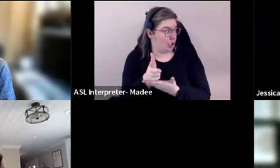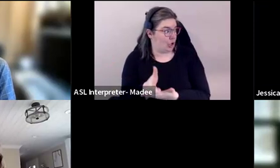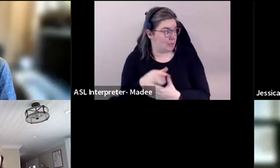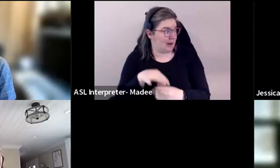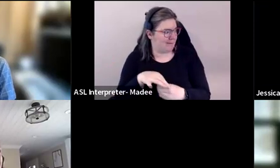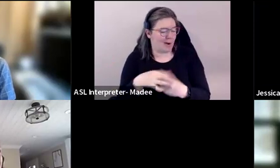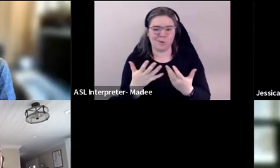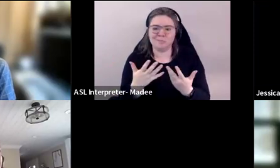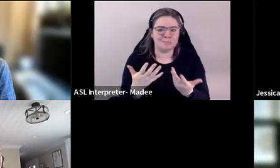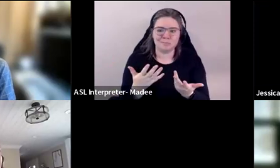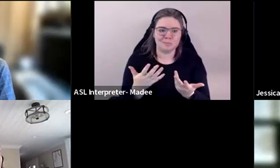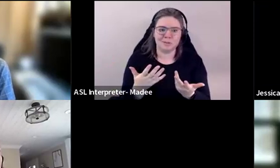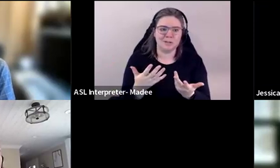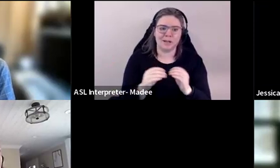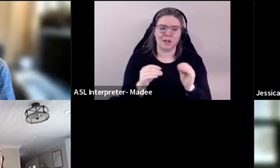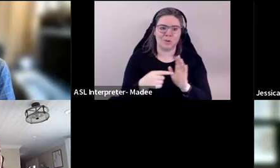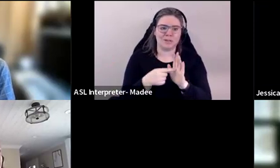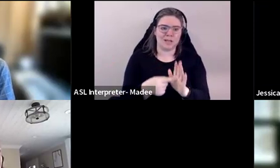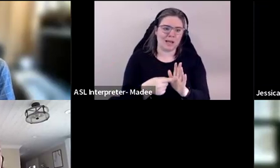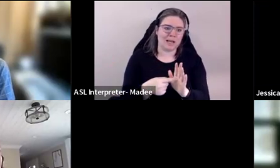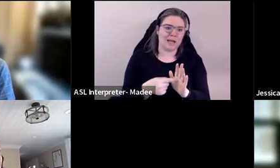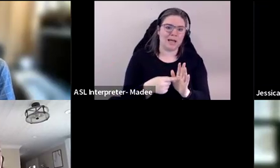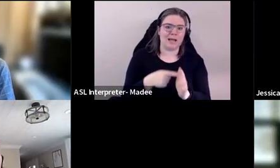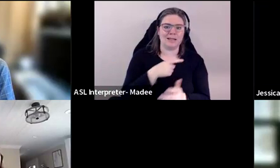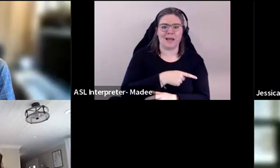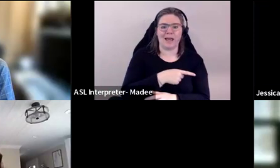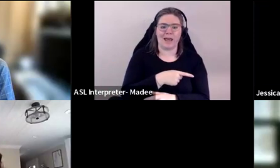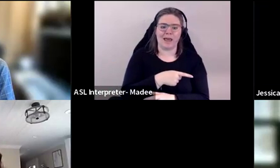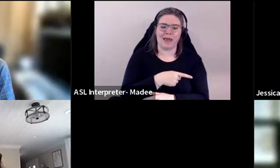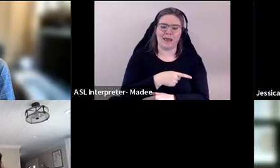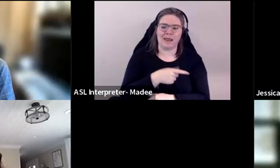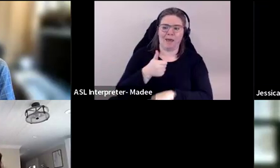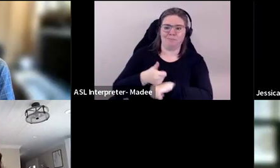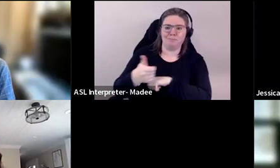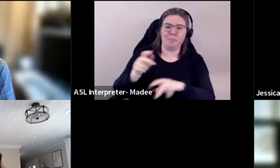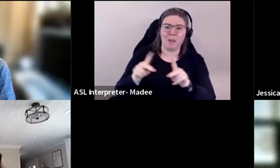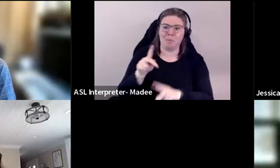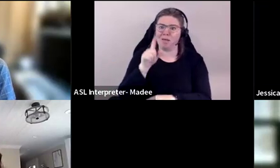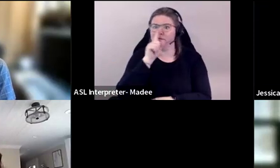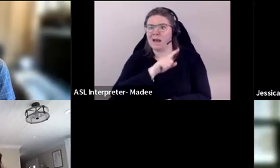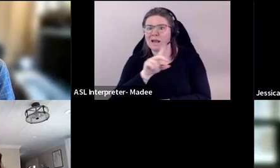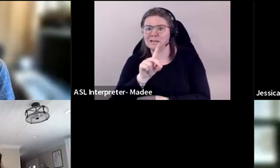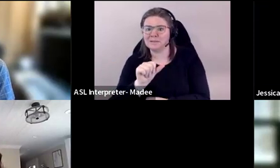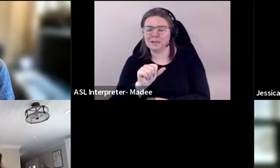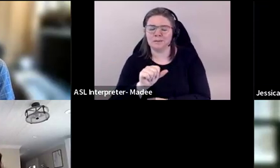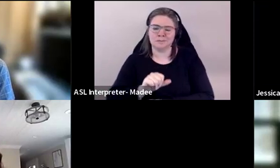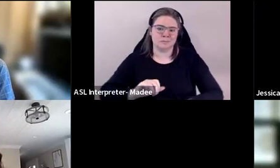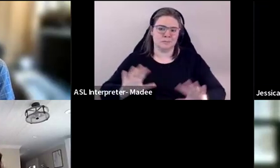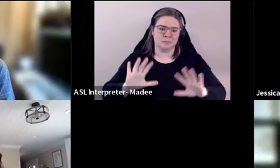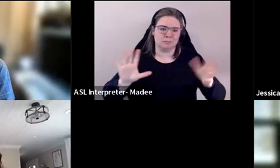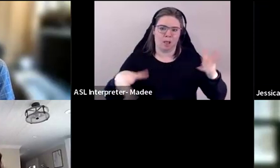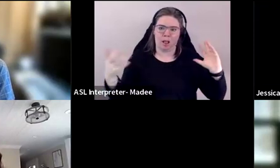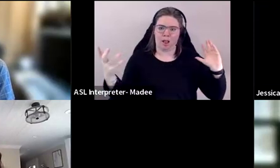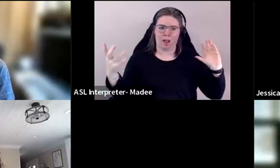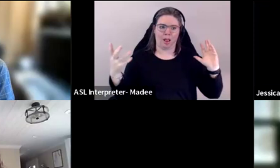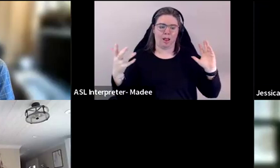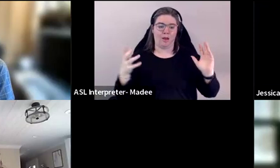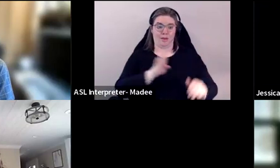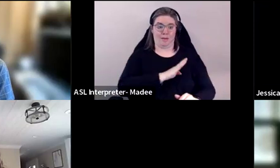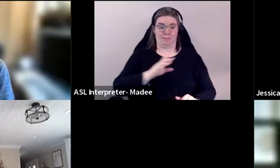Dee Henry they/she Independence Alliance: because they accused people of baking their disability to use curbside voting. So once they told us, they told us all this. The Board of Elections did directly